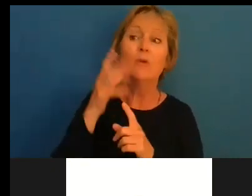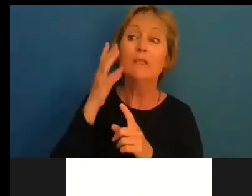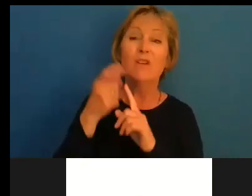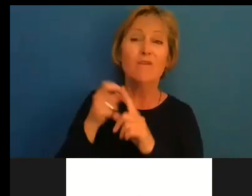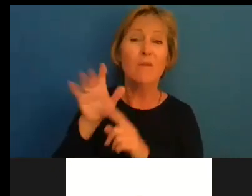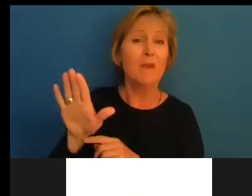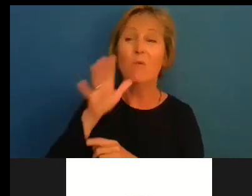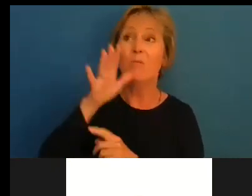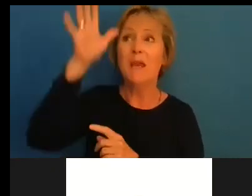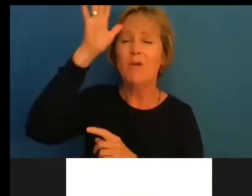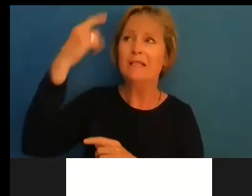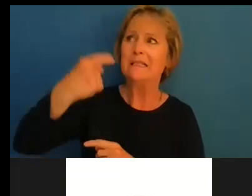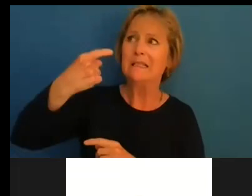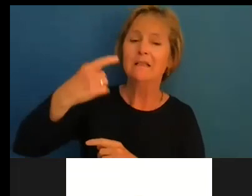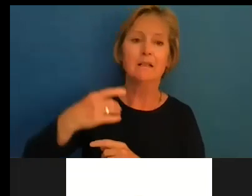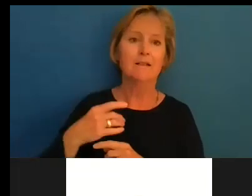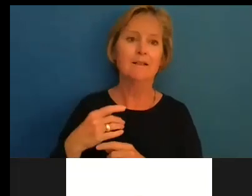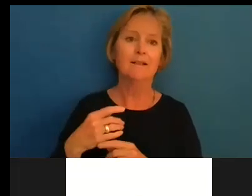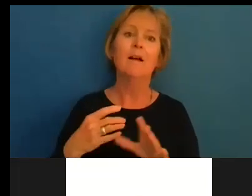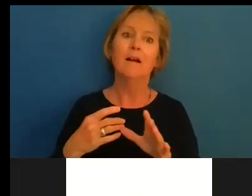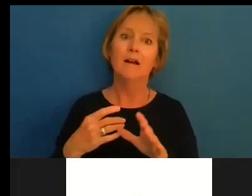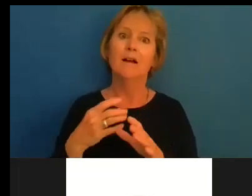There's a lot of layers to this, right?